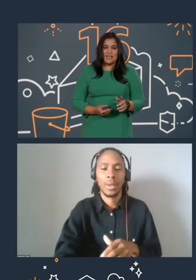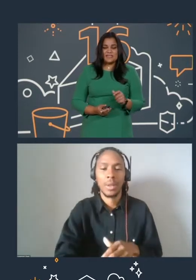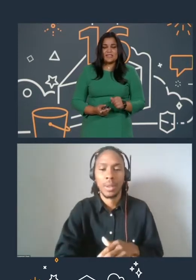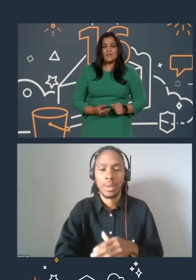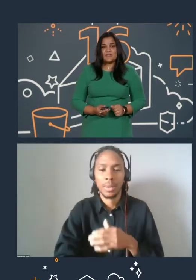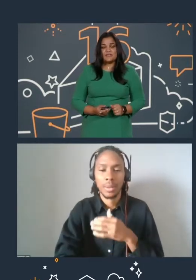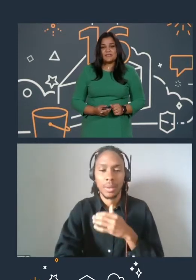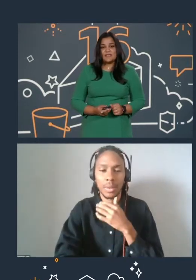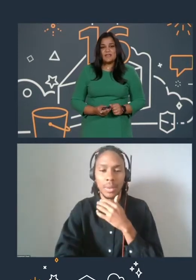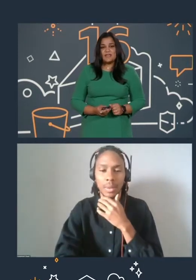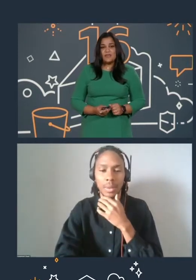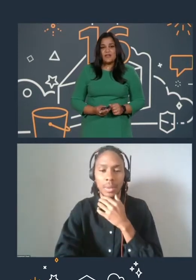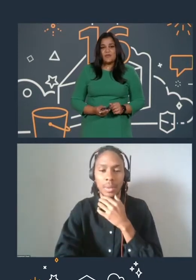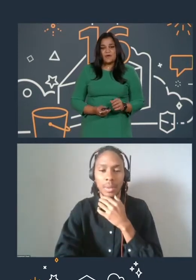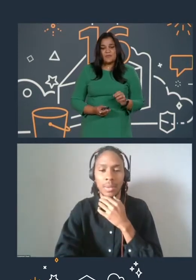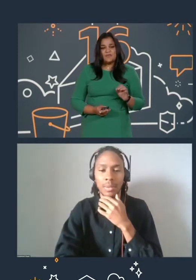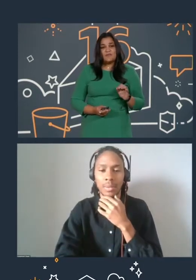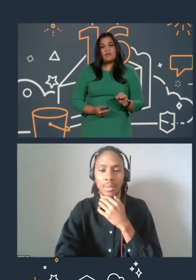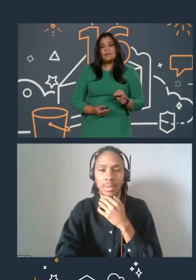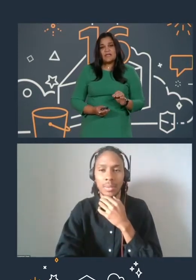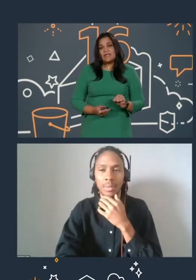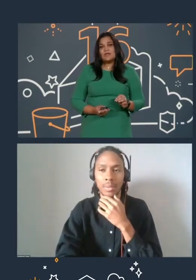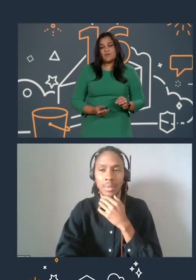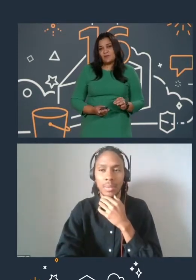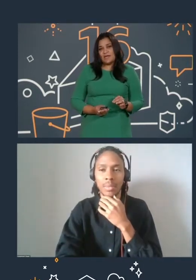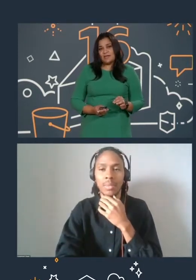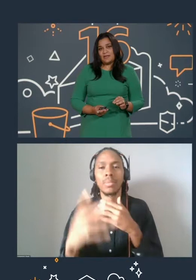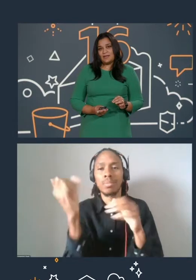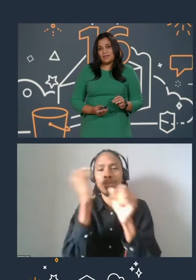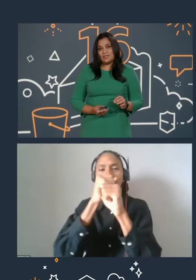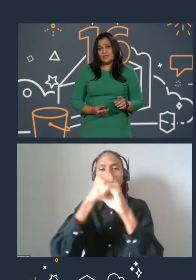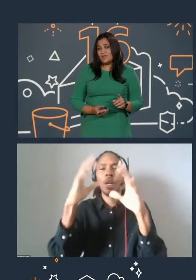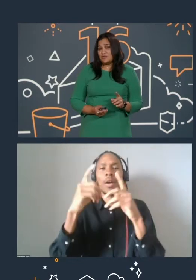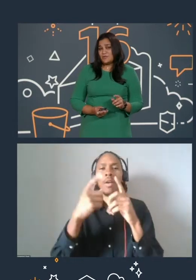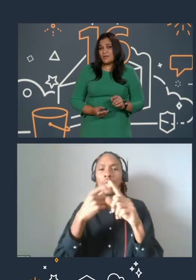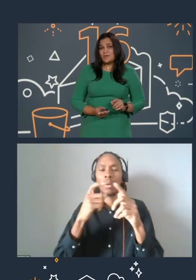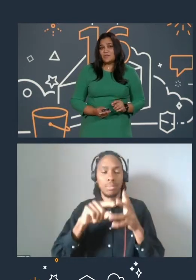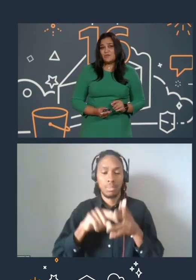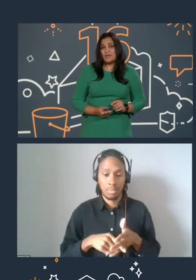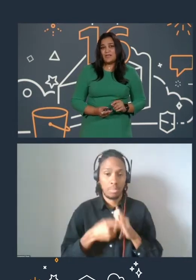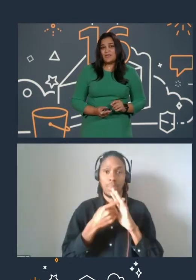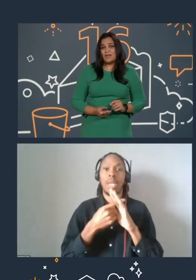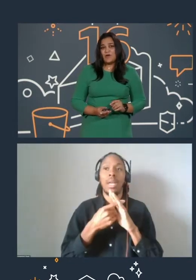Consider this, from the very beginning of humanity to the year 2003,